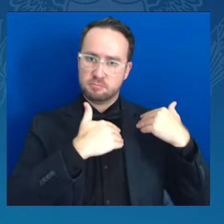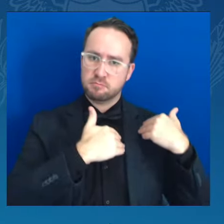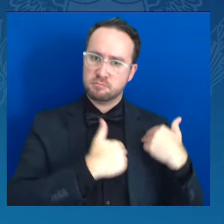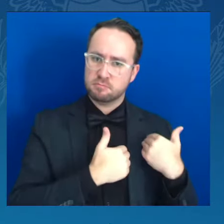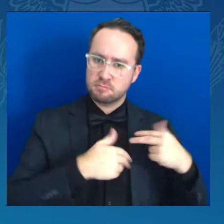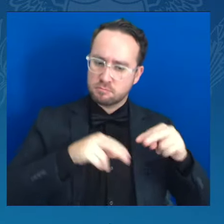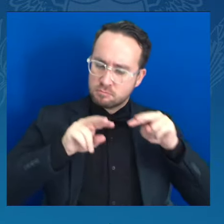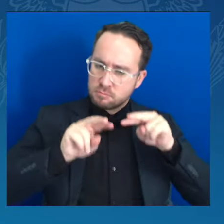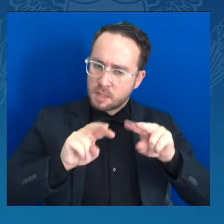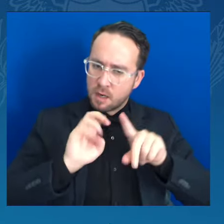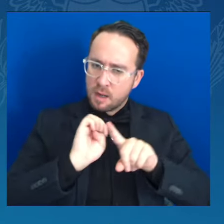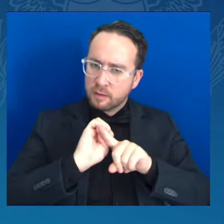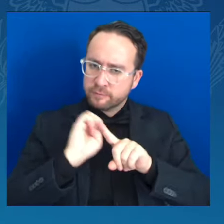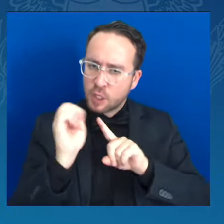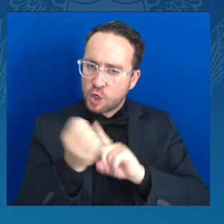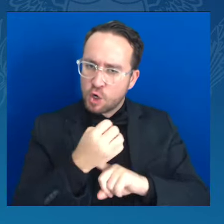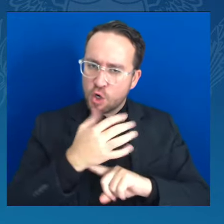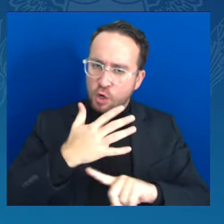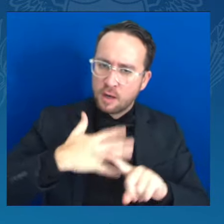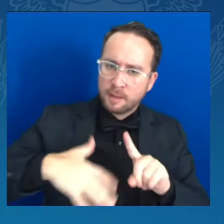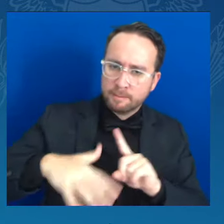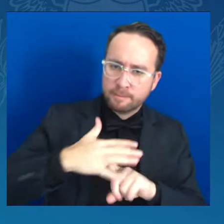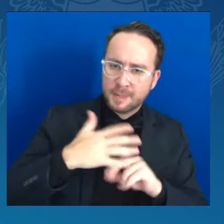The traffic coordination system for space or TRACS